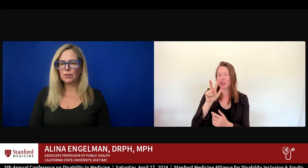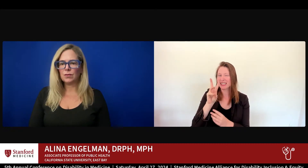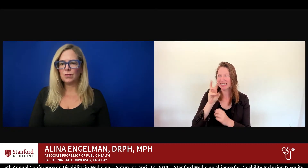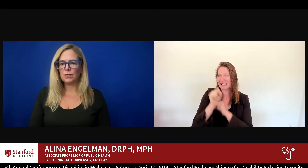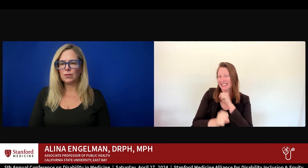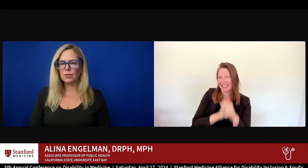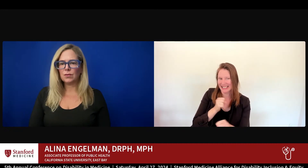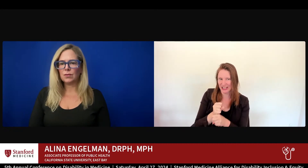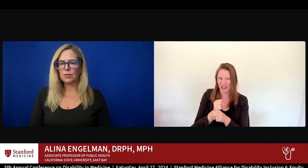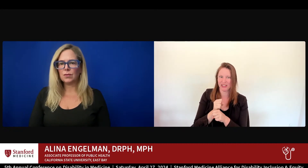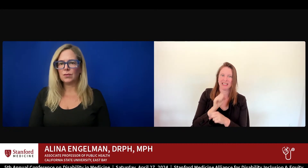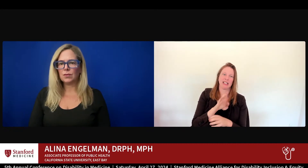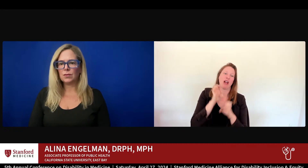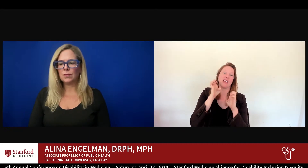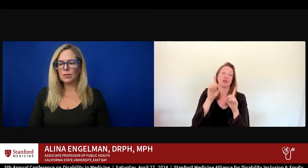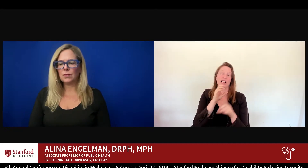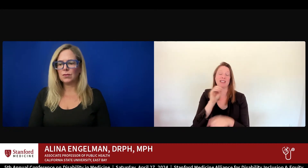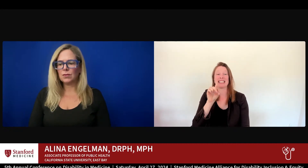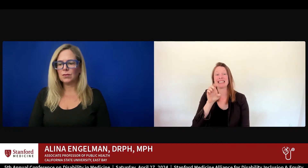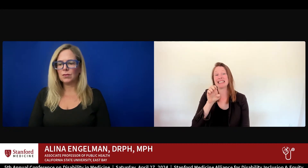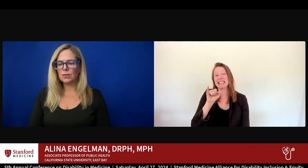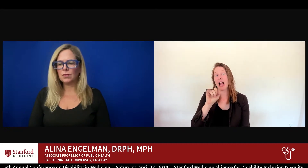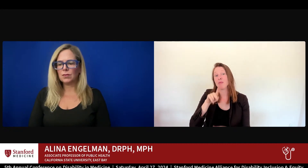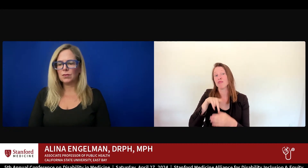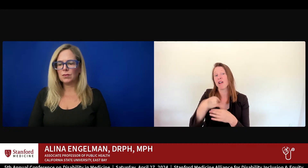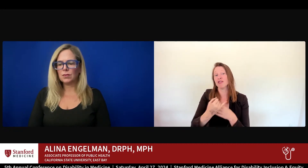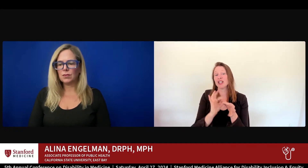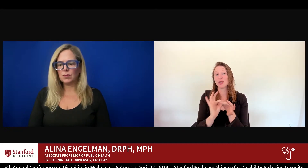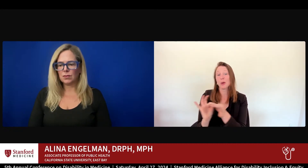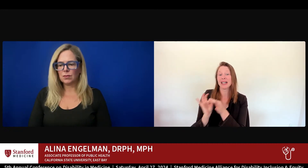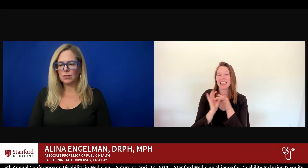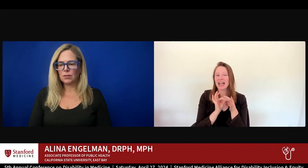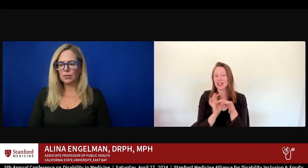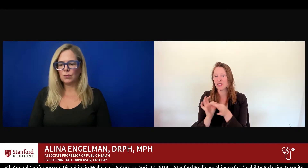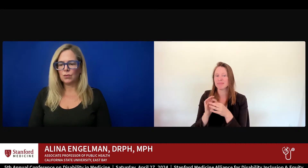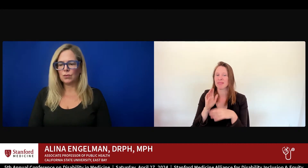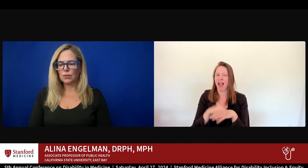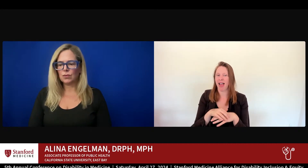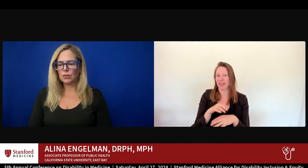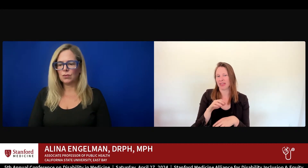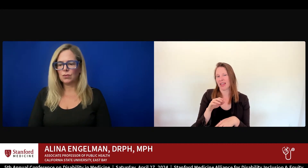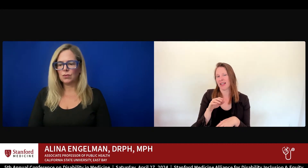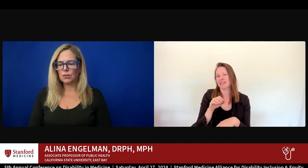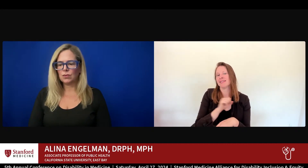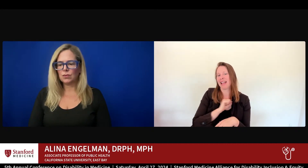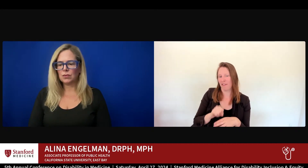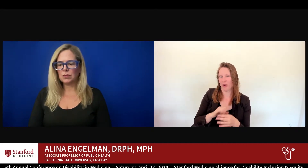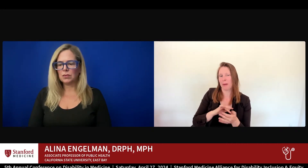and CME Departments for 36 years now. Her current position is with OB-GYN education